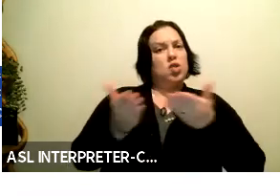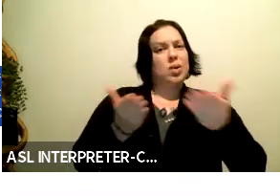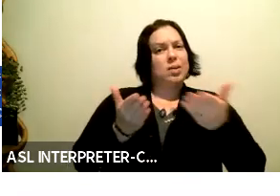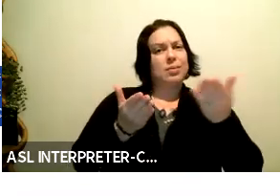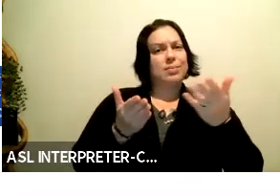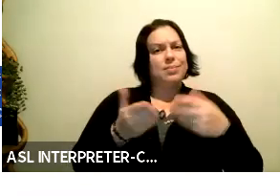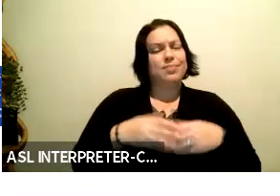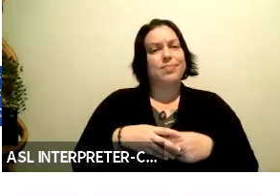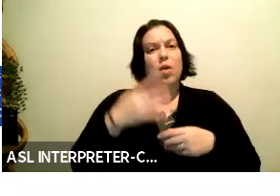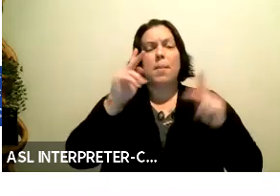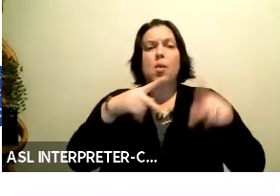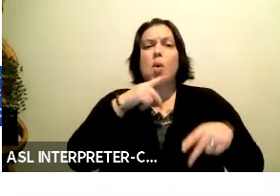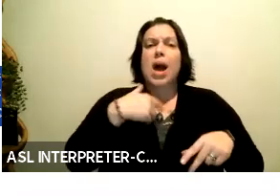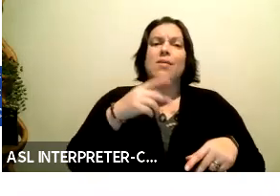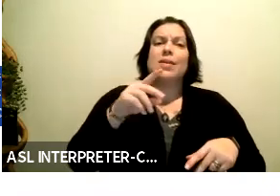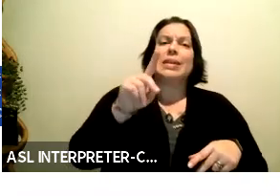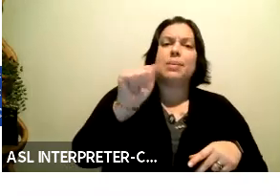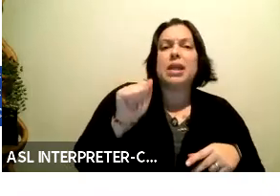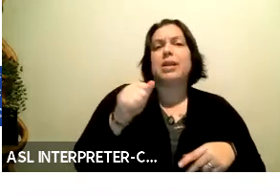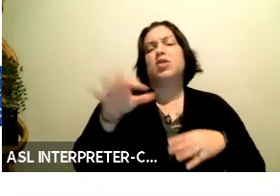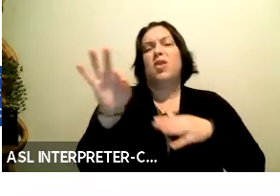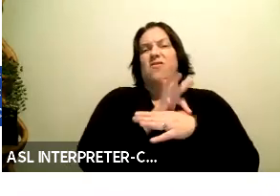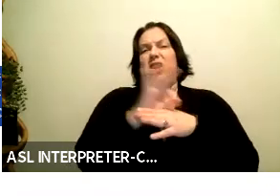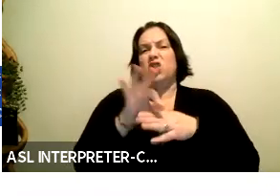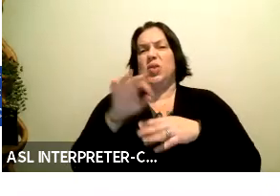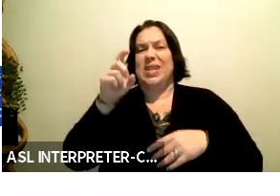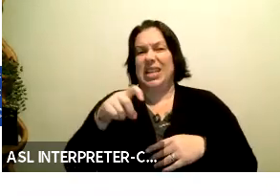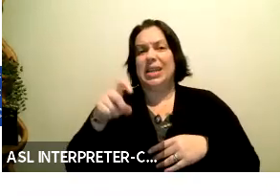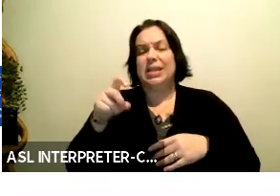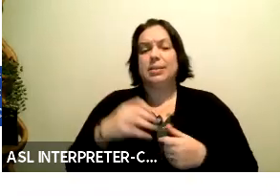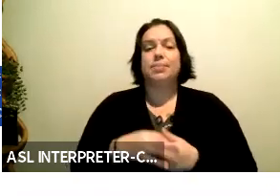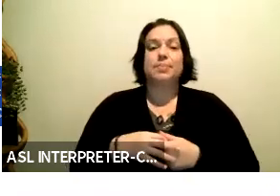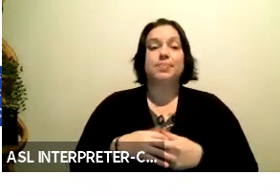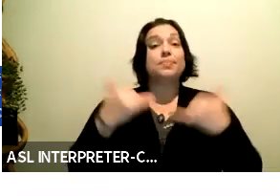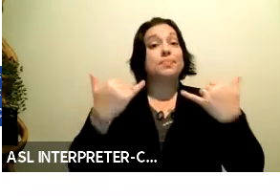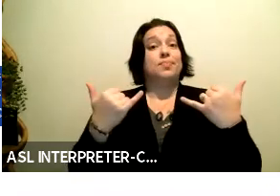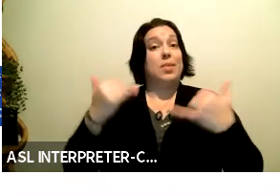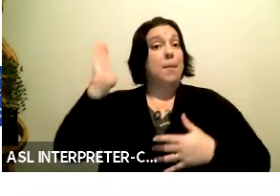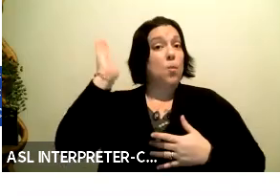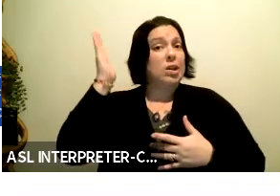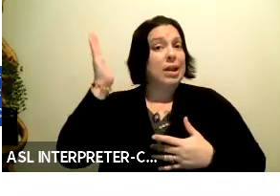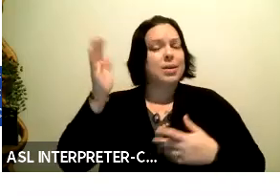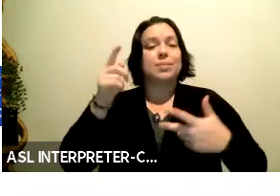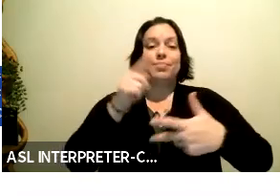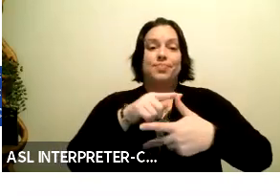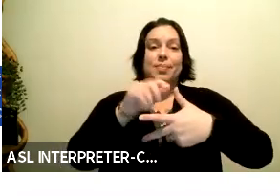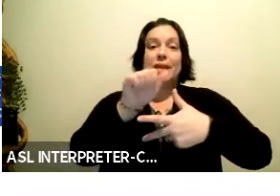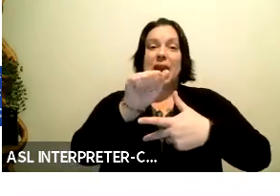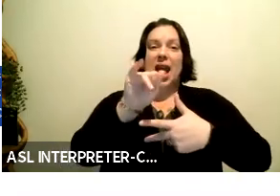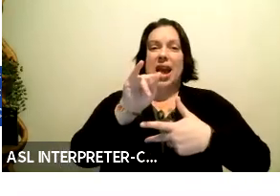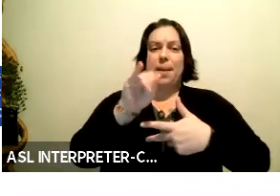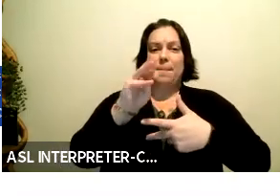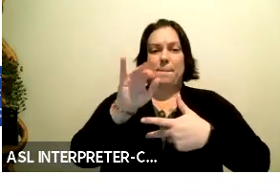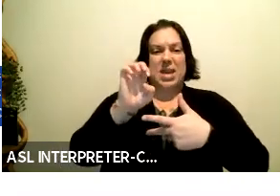access and functional needs. Today's speakers are Aimee Voth Siebert. Aimee integrates disaster